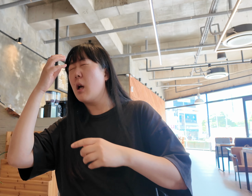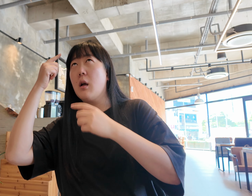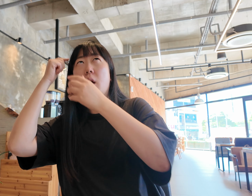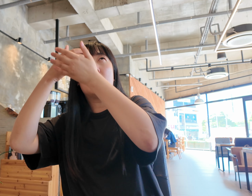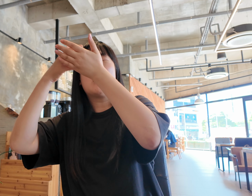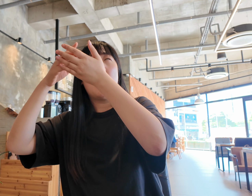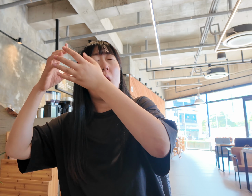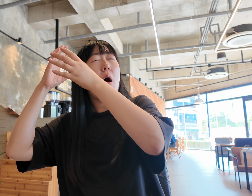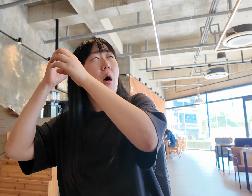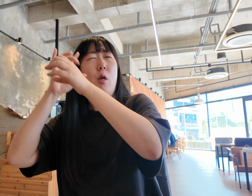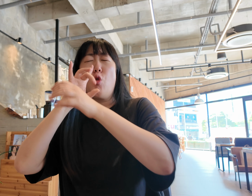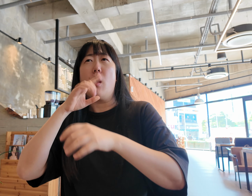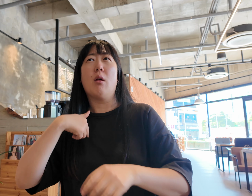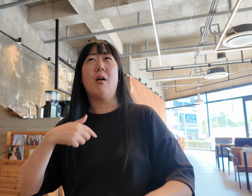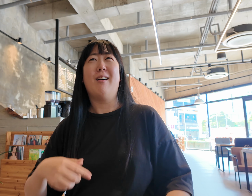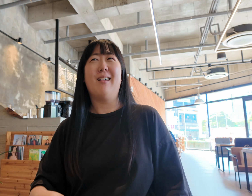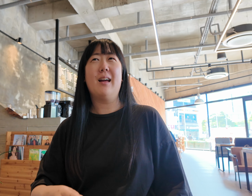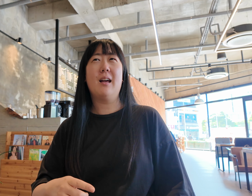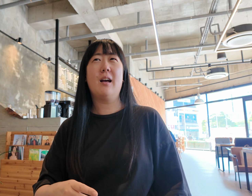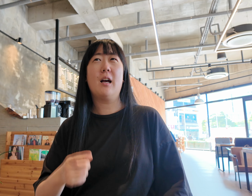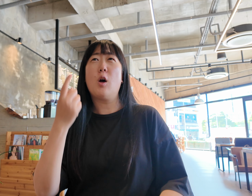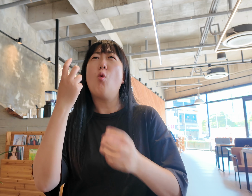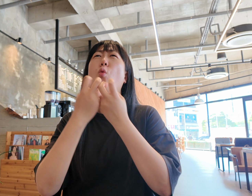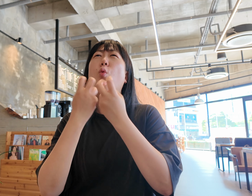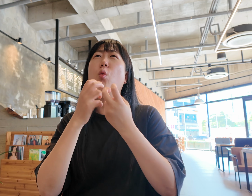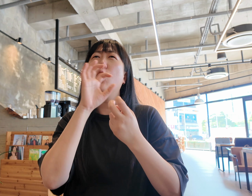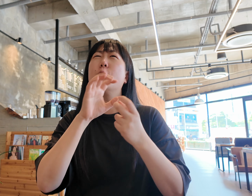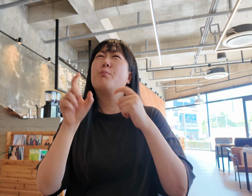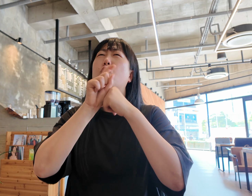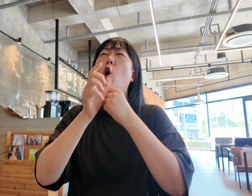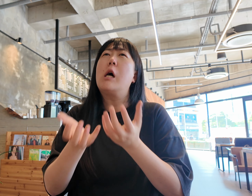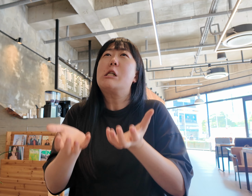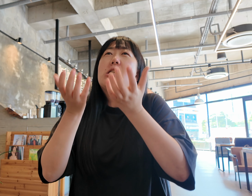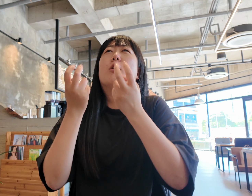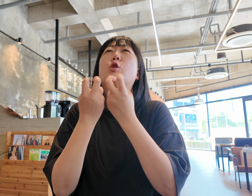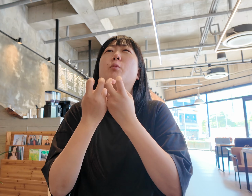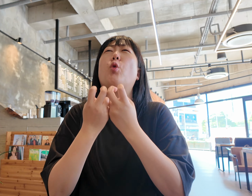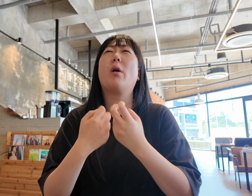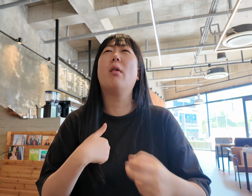but there are limits to visual expression. Is there a way to improve it further?